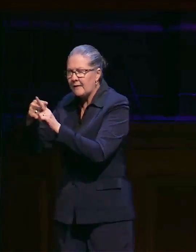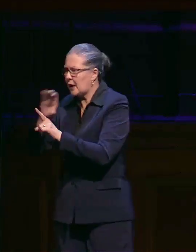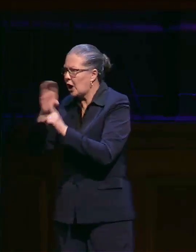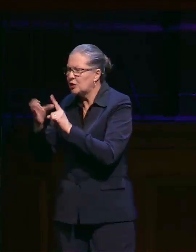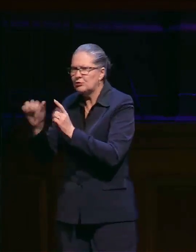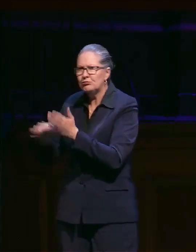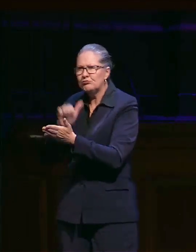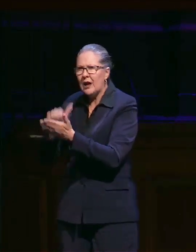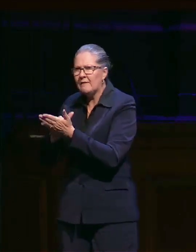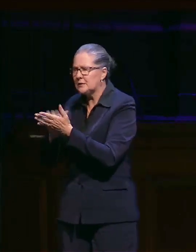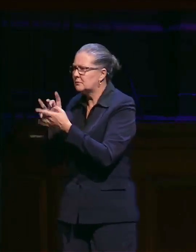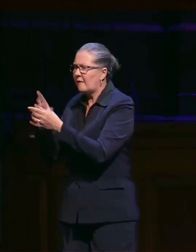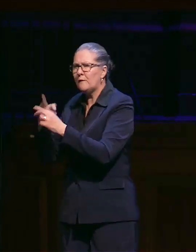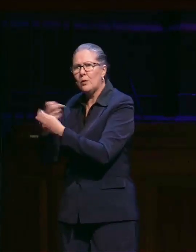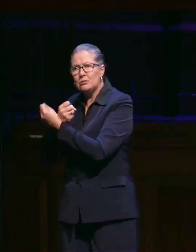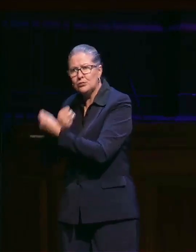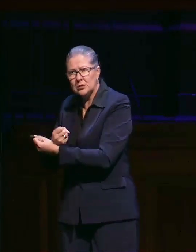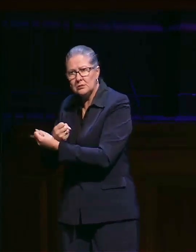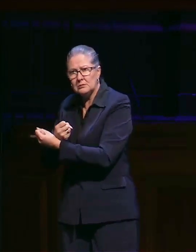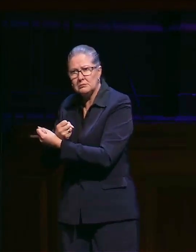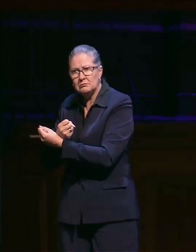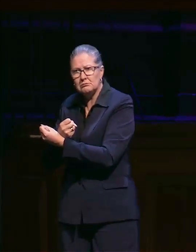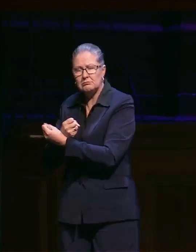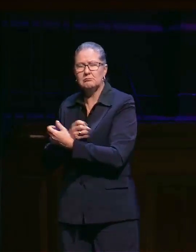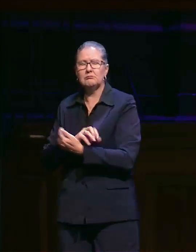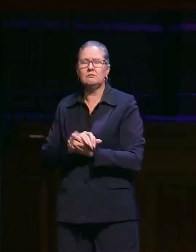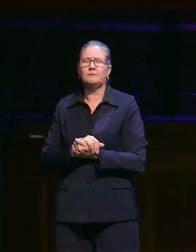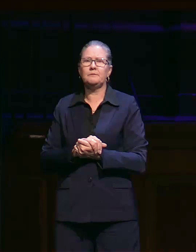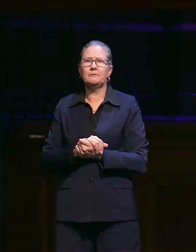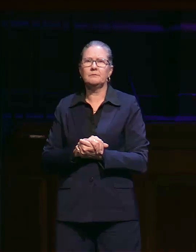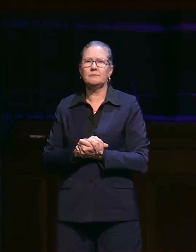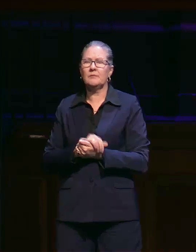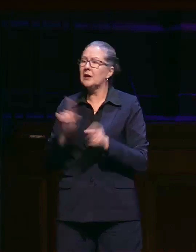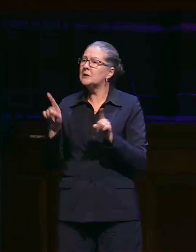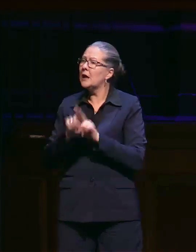prisoners far too many of whom are Maori now at the same time we have an